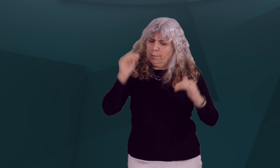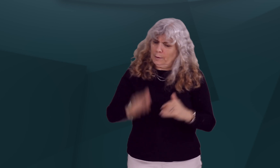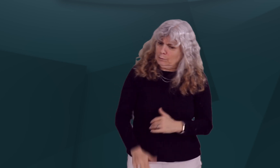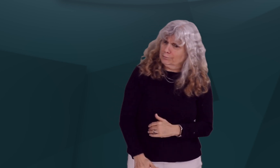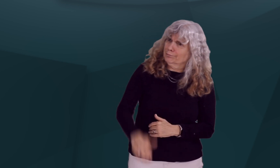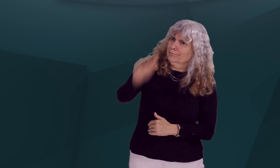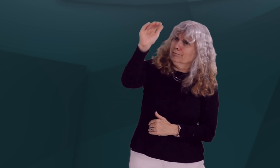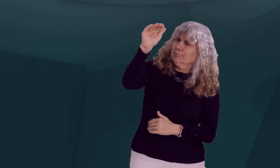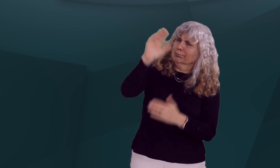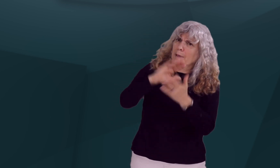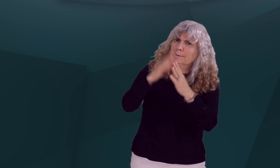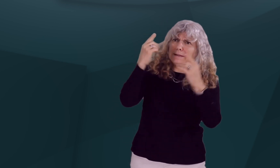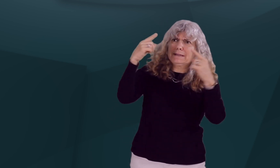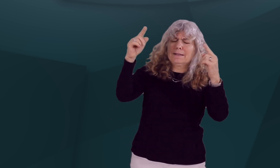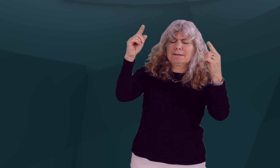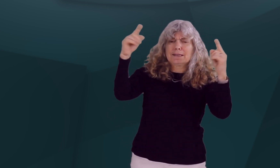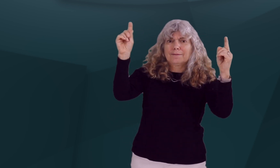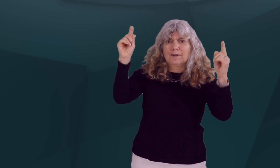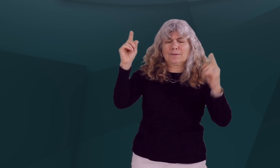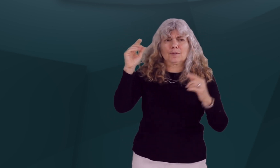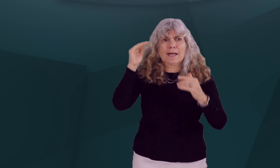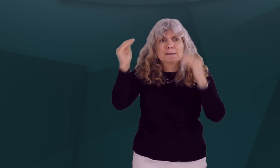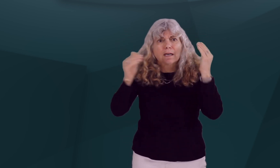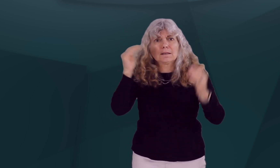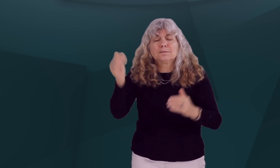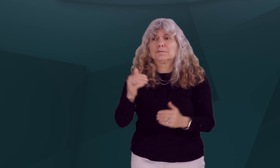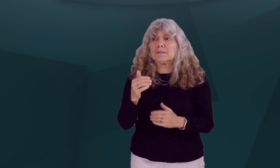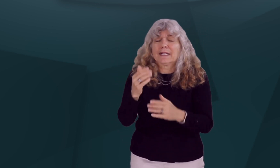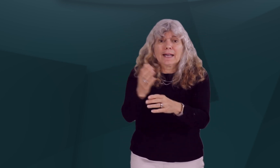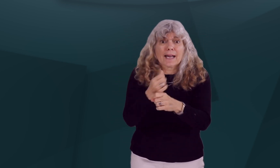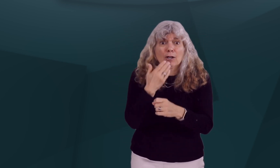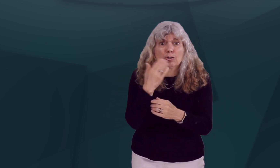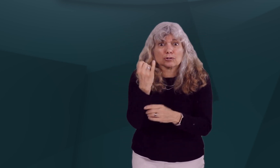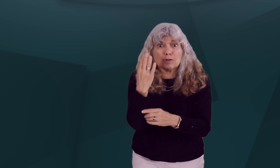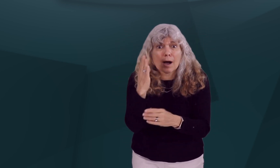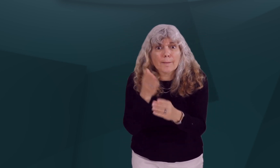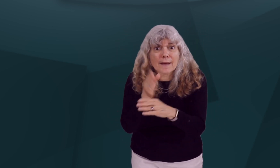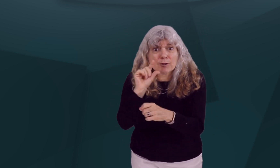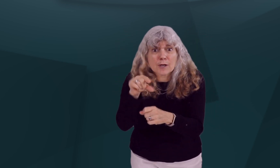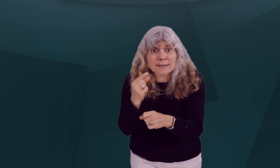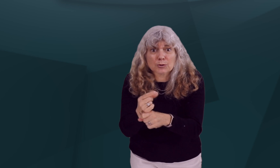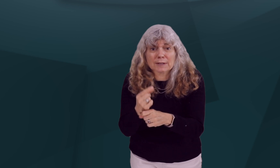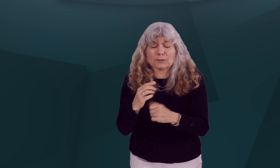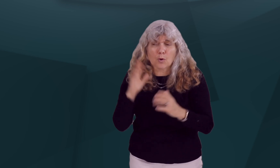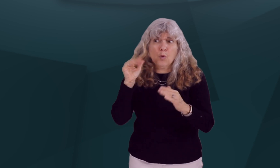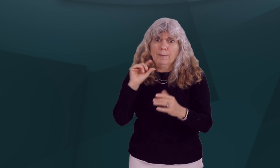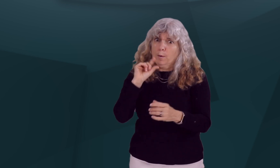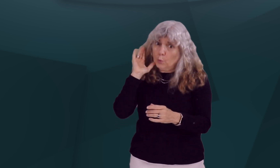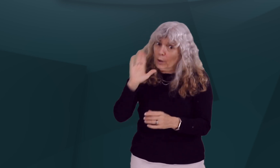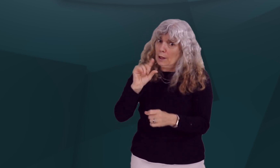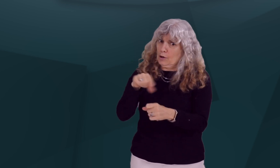for your child to grow up to become a successful adult. To get a good job after graduation.